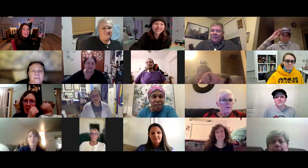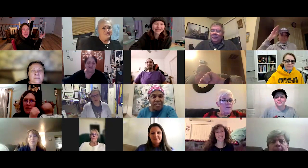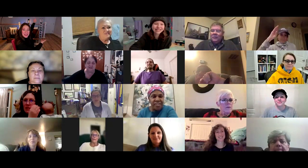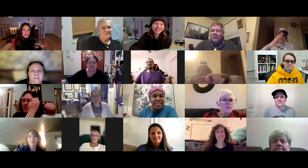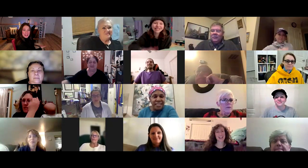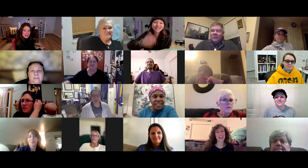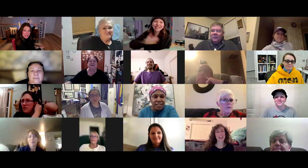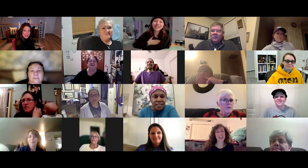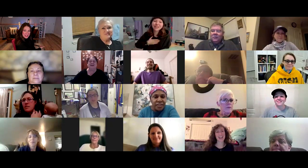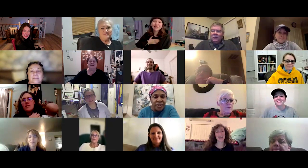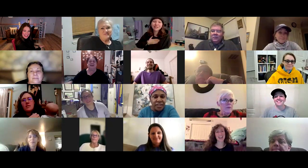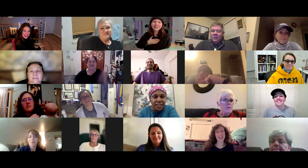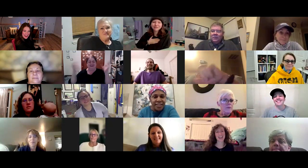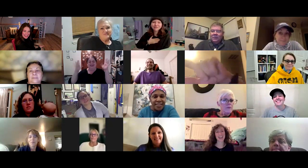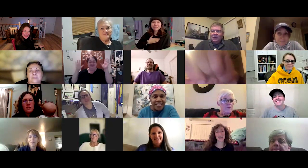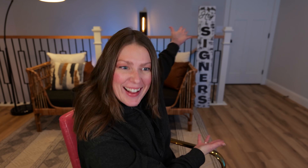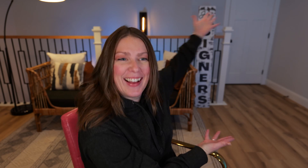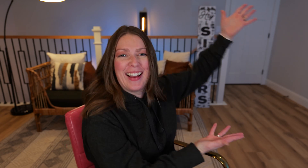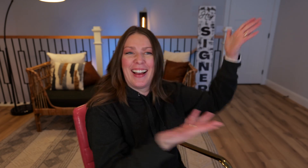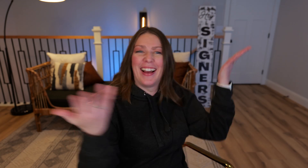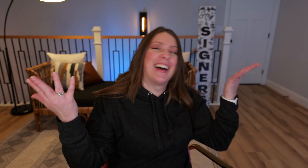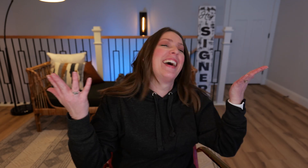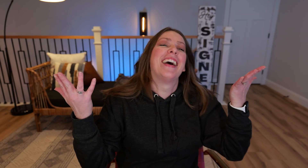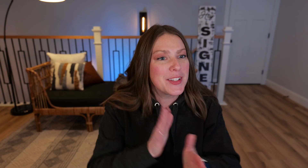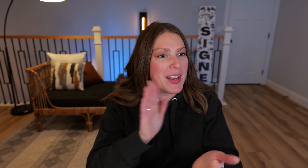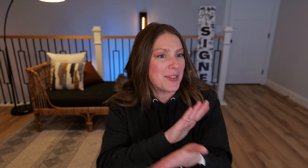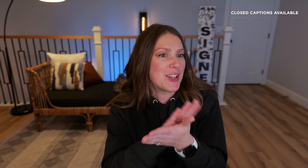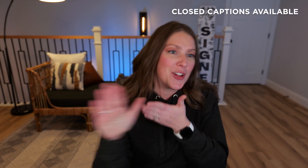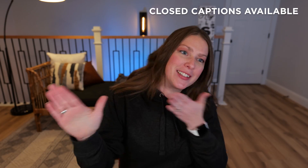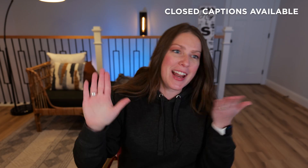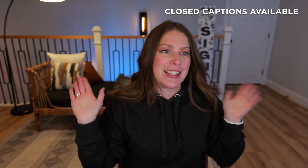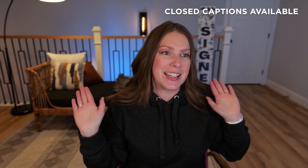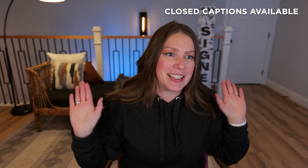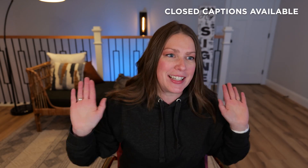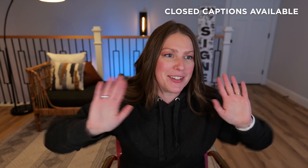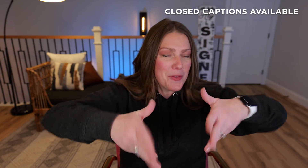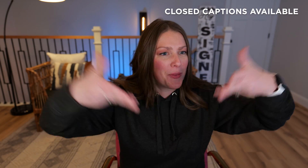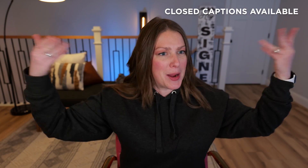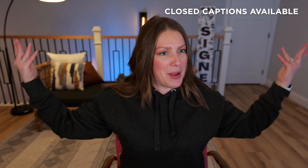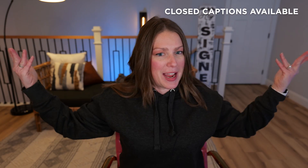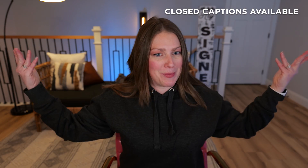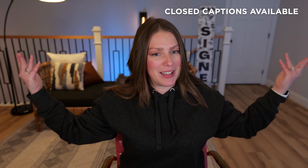The Christmas tree is gone. So now it's all nice and clean right behind me.